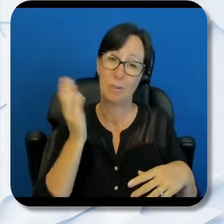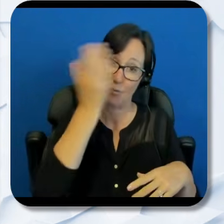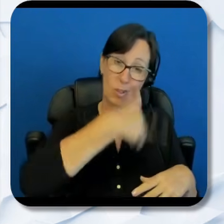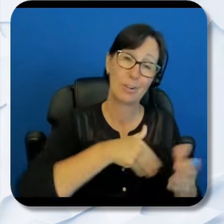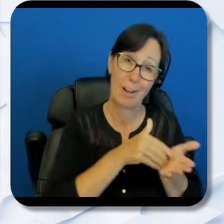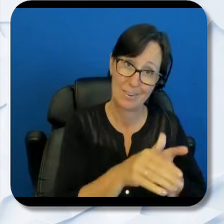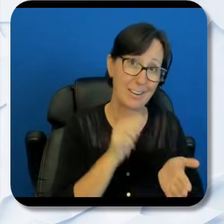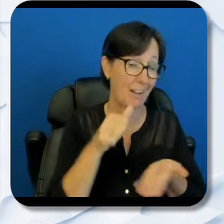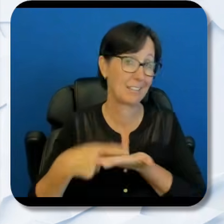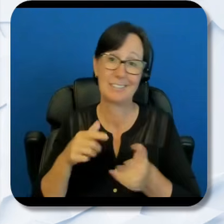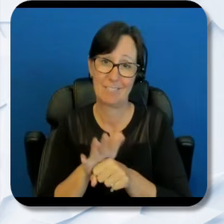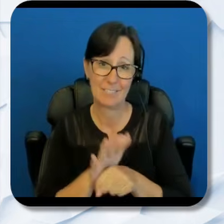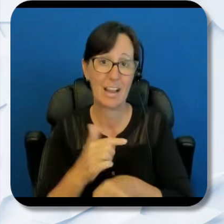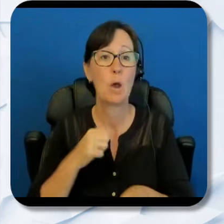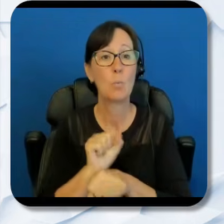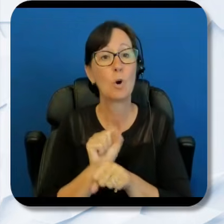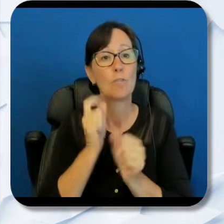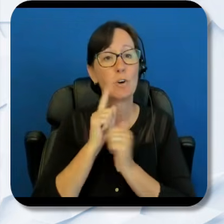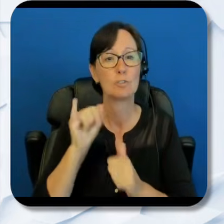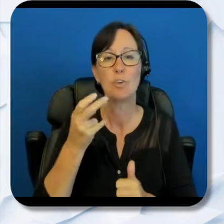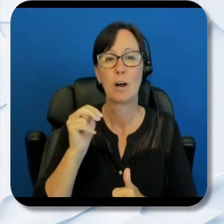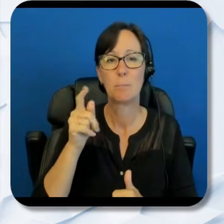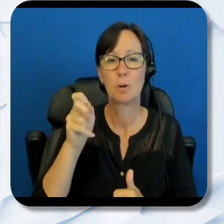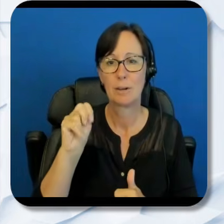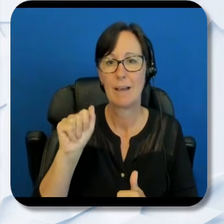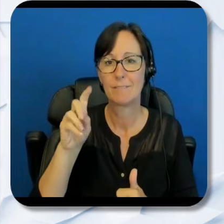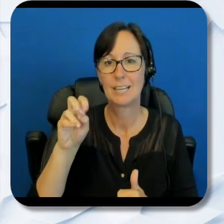I work at John Burton Advocates for Youth, and we are a statewide nonprofit advocacy